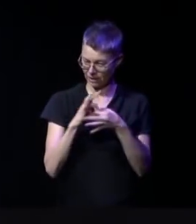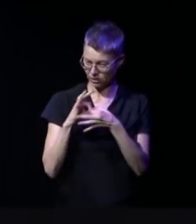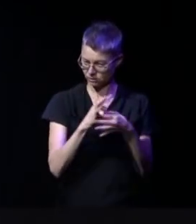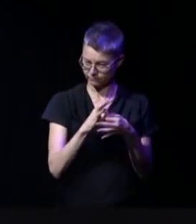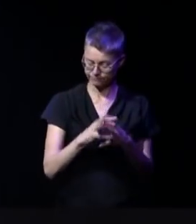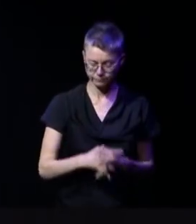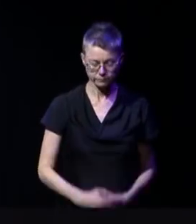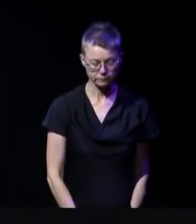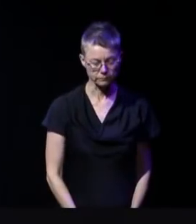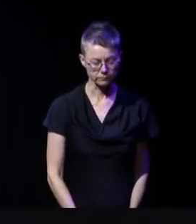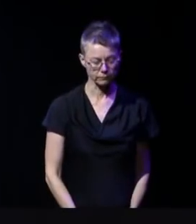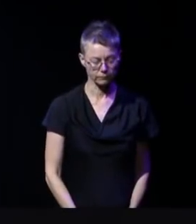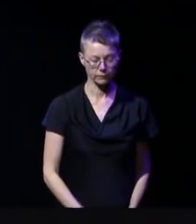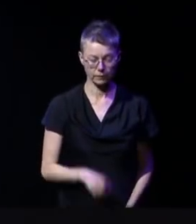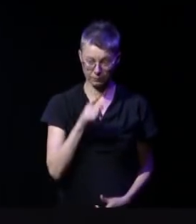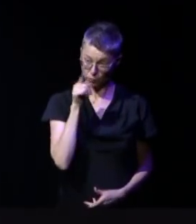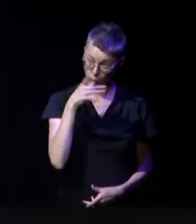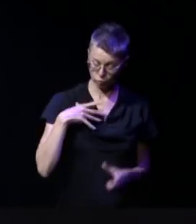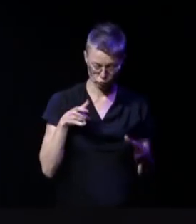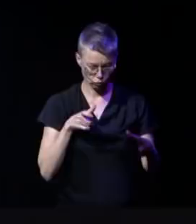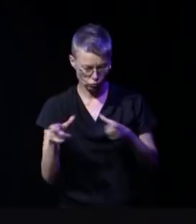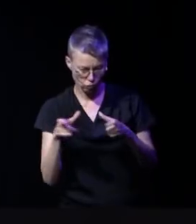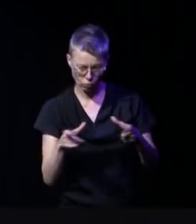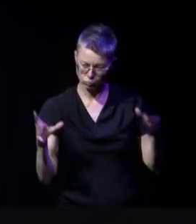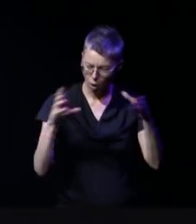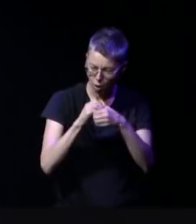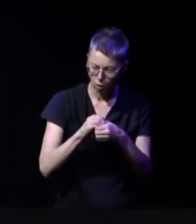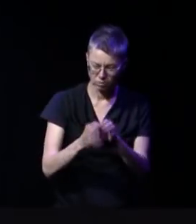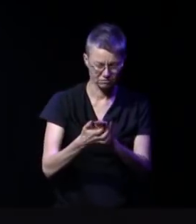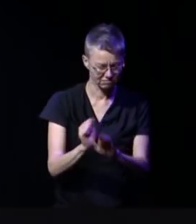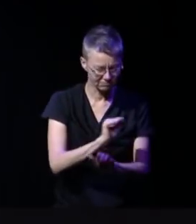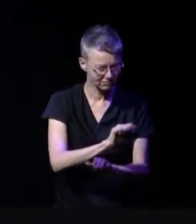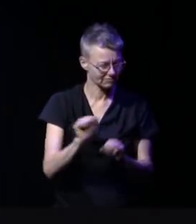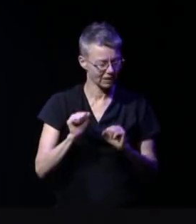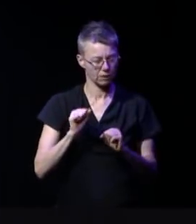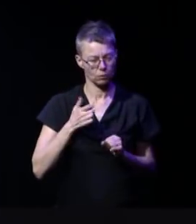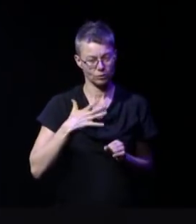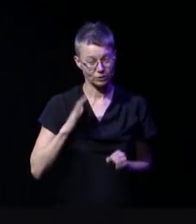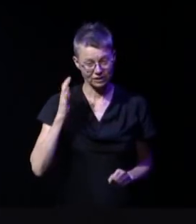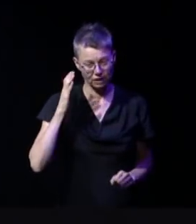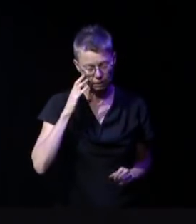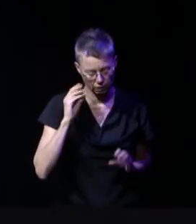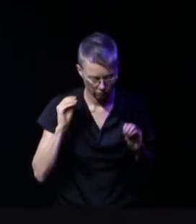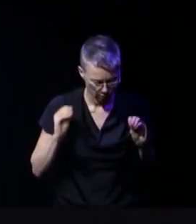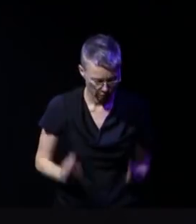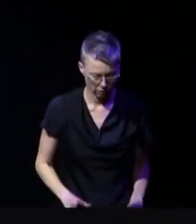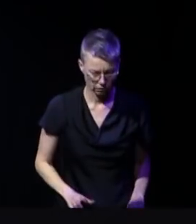For people who want to control, to own, to rob the masses of humanity of our will to live, this would have to be so; wouldn't it?